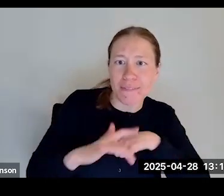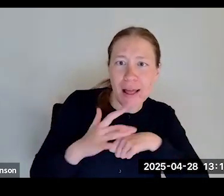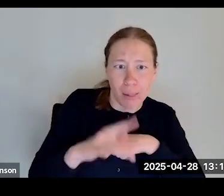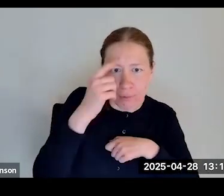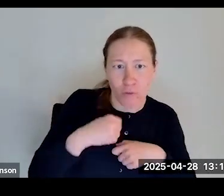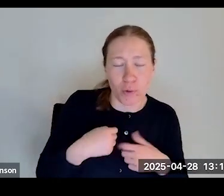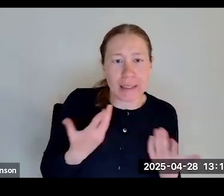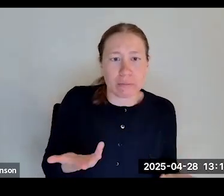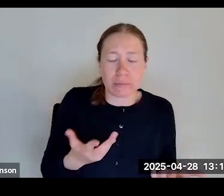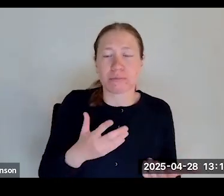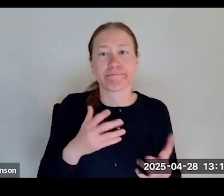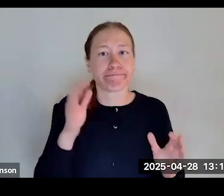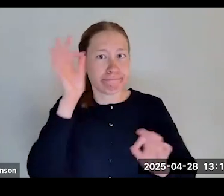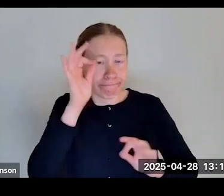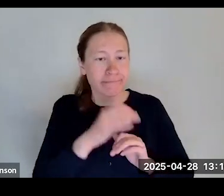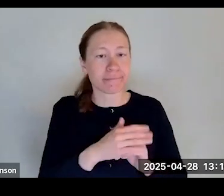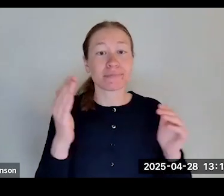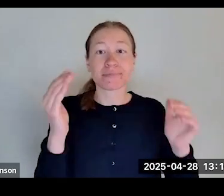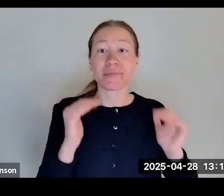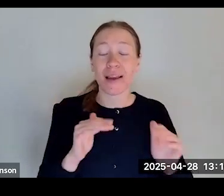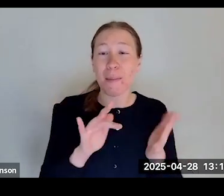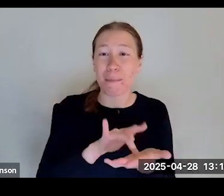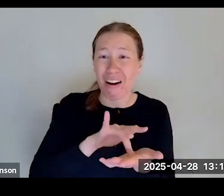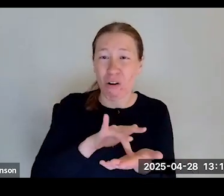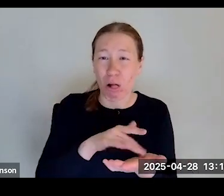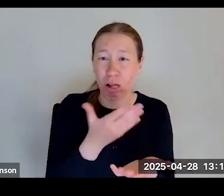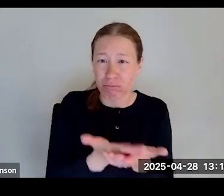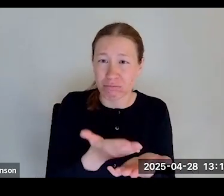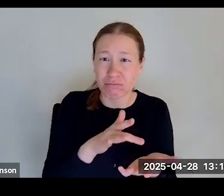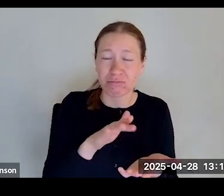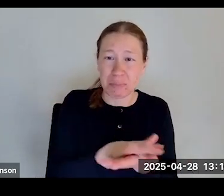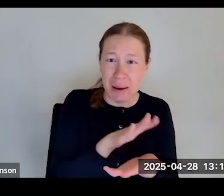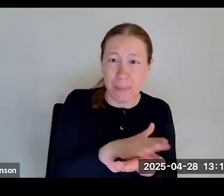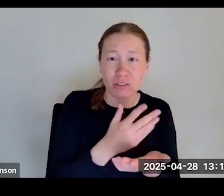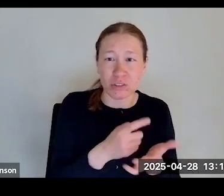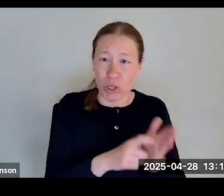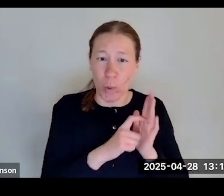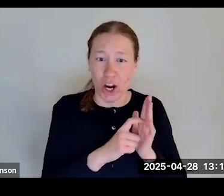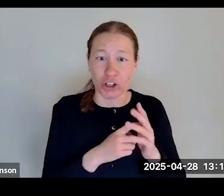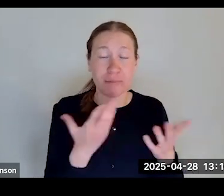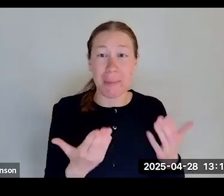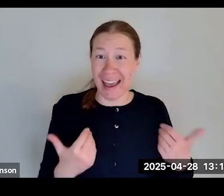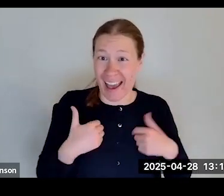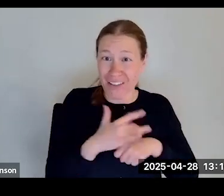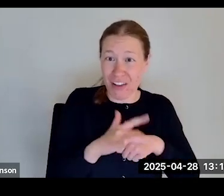Medical documentation, whether they have it available or if they can have concerns of it being sufficient